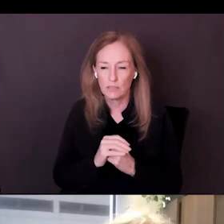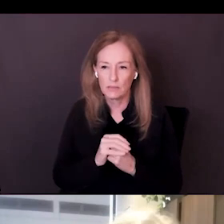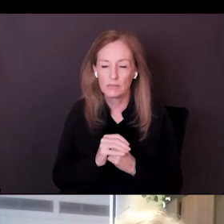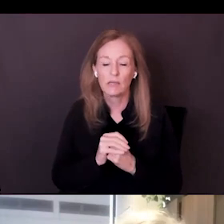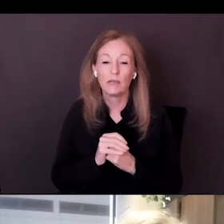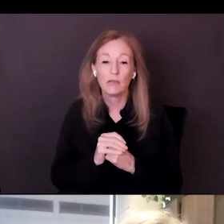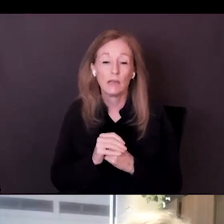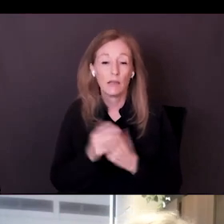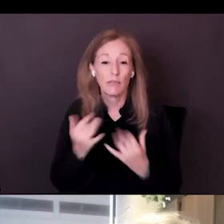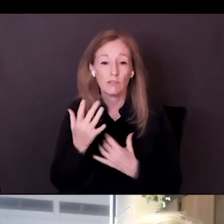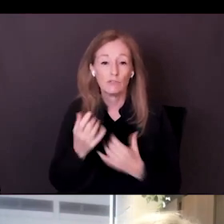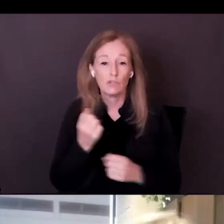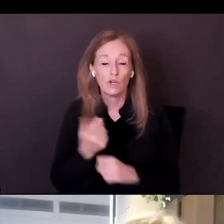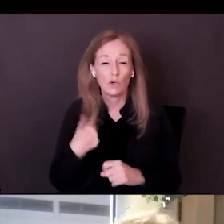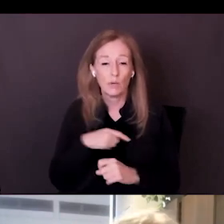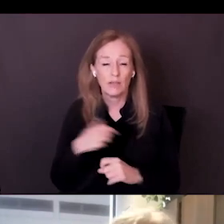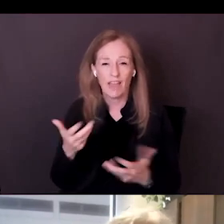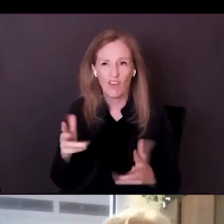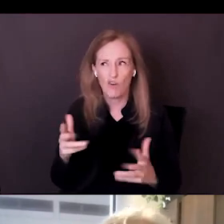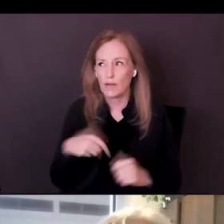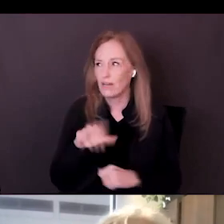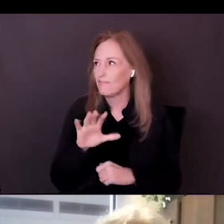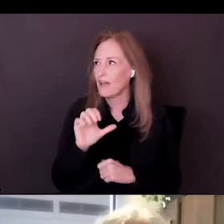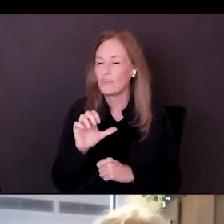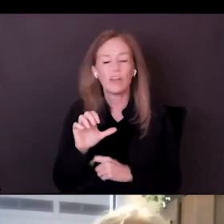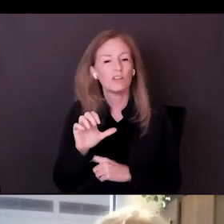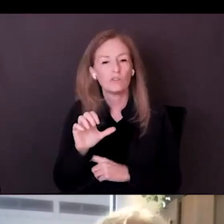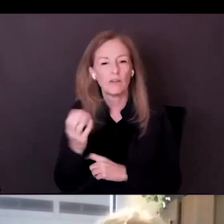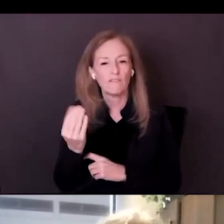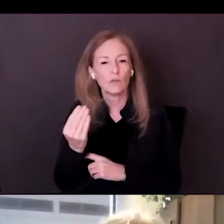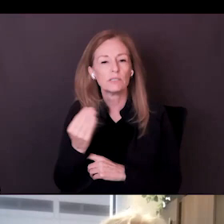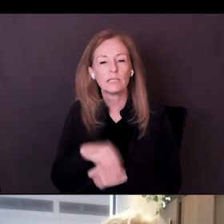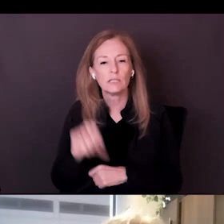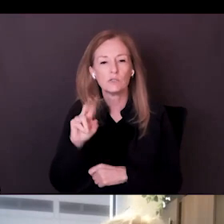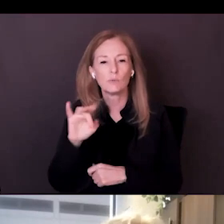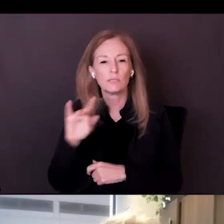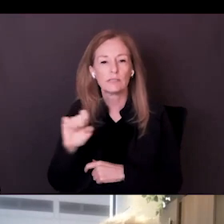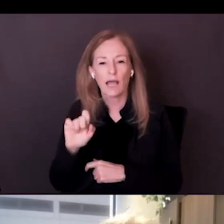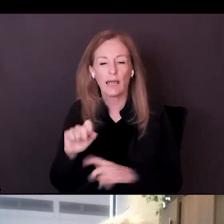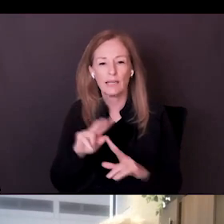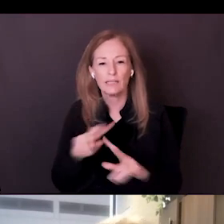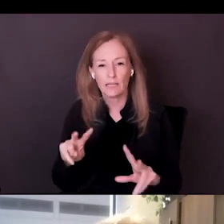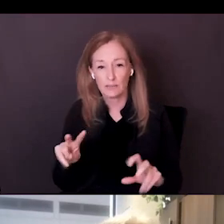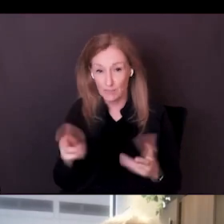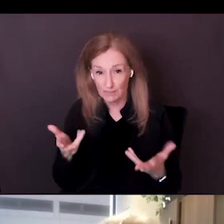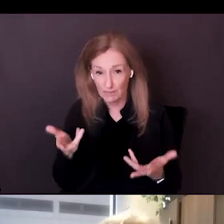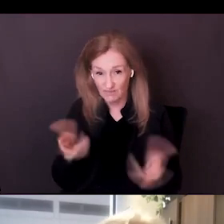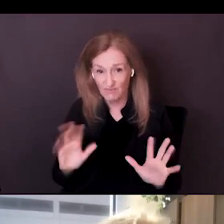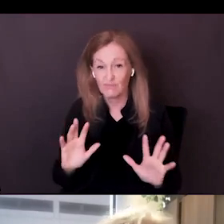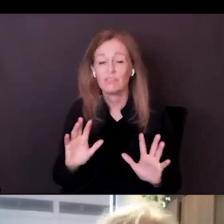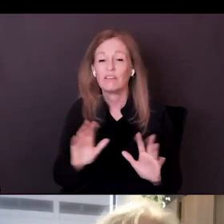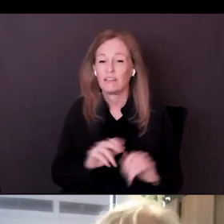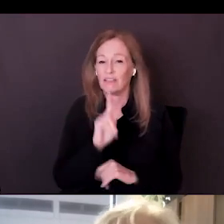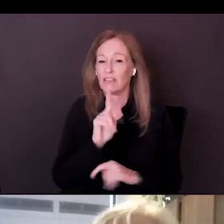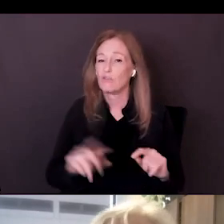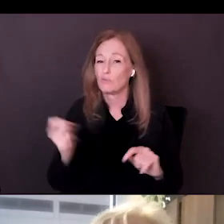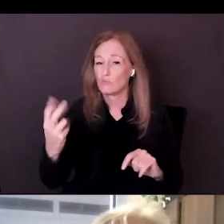HAD 514 SUICIDE ASSESSMENTS THAT WE HAVE DONE WITH K-12. WE HAVE